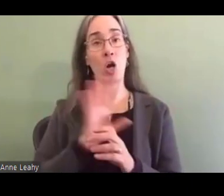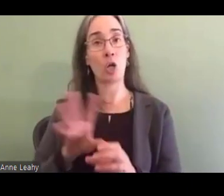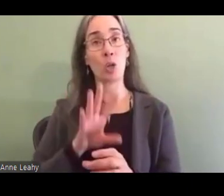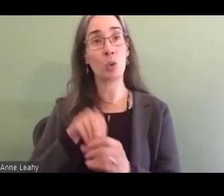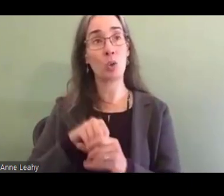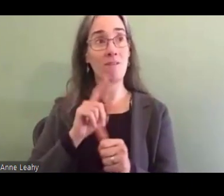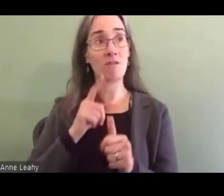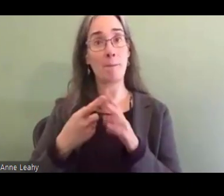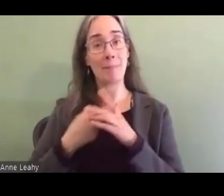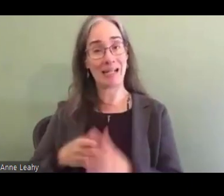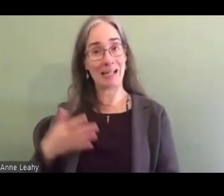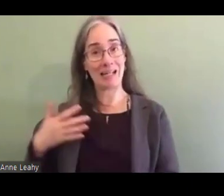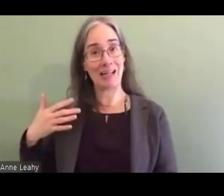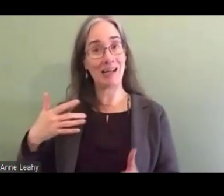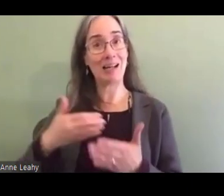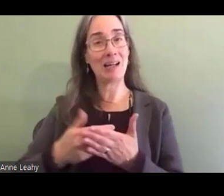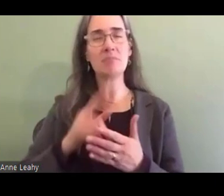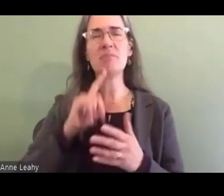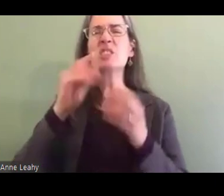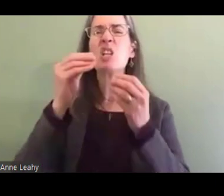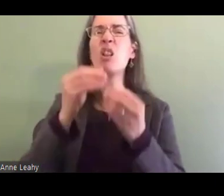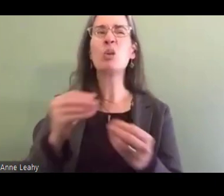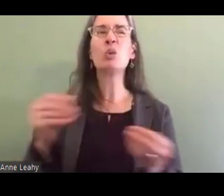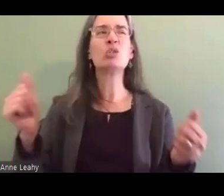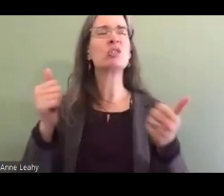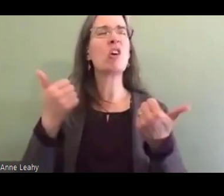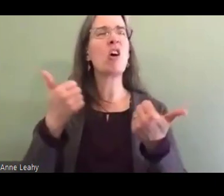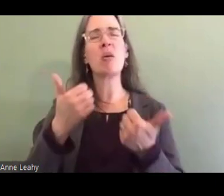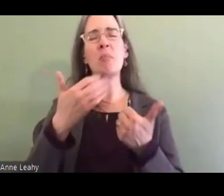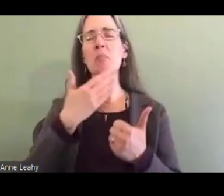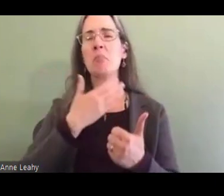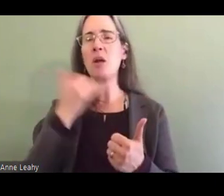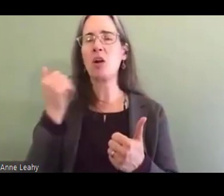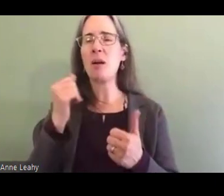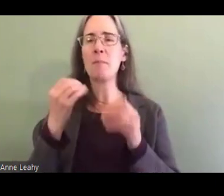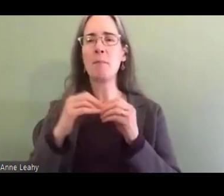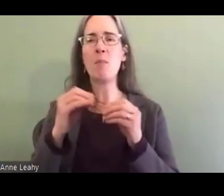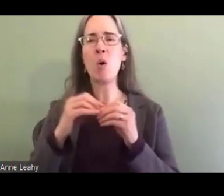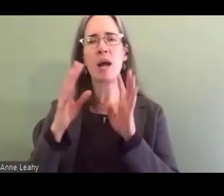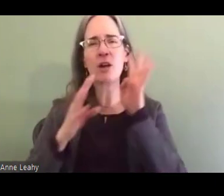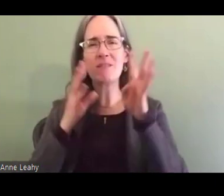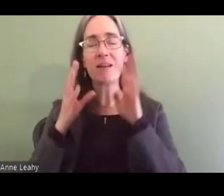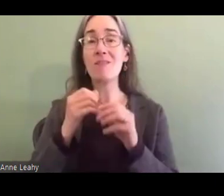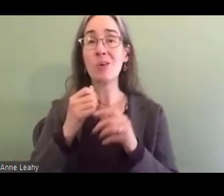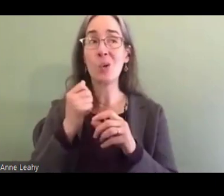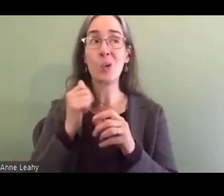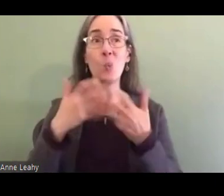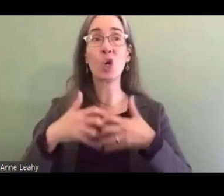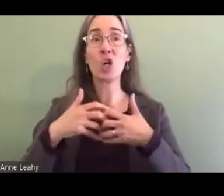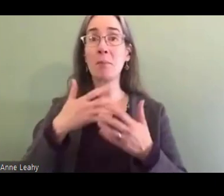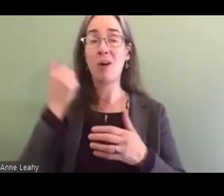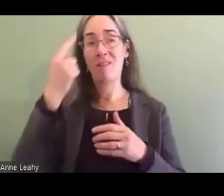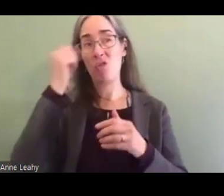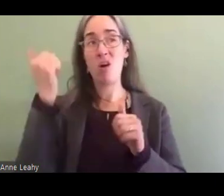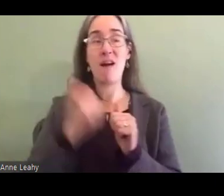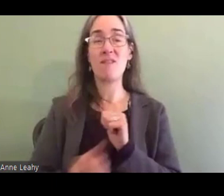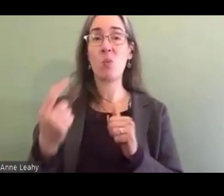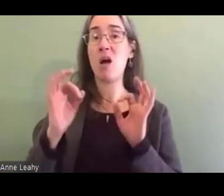the solutions are better, and they are more innovative and they work better for everyone.